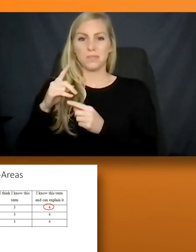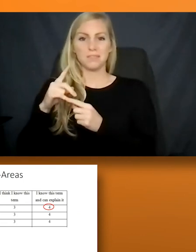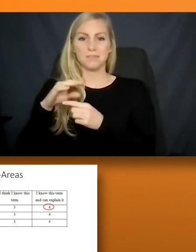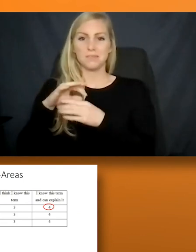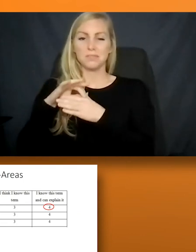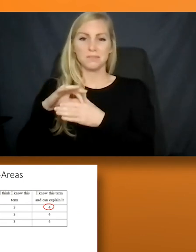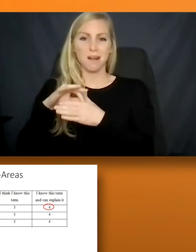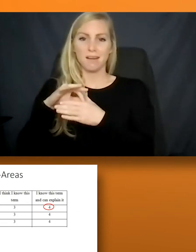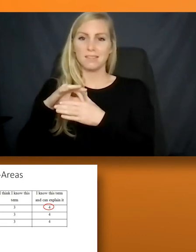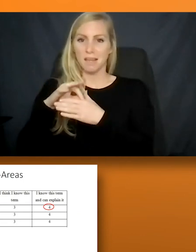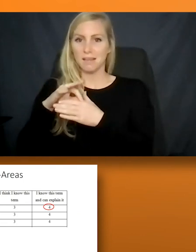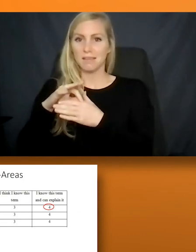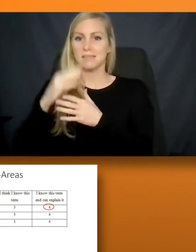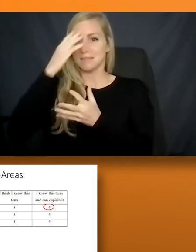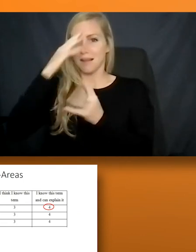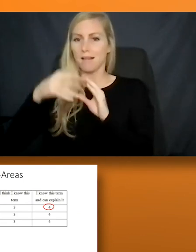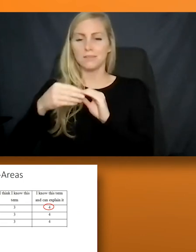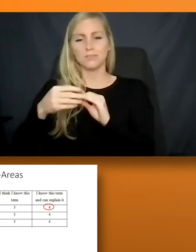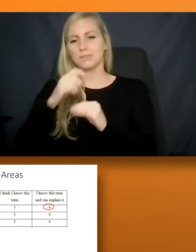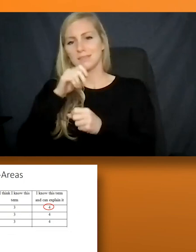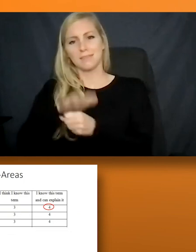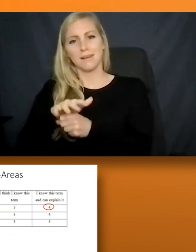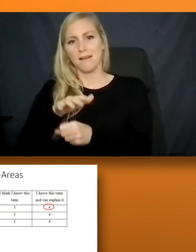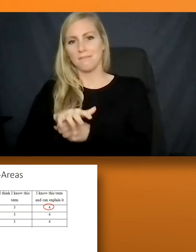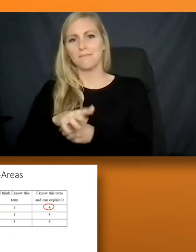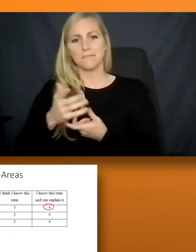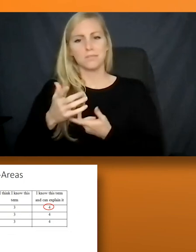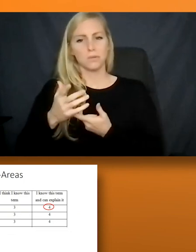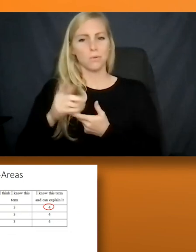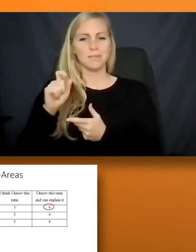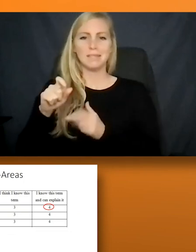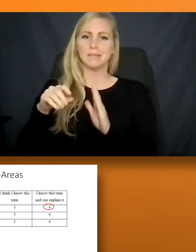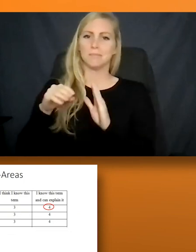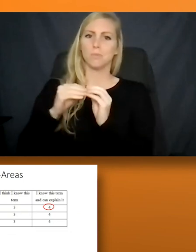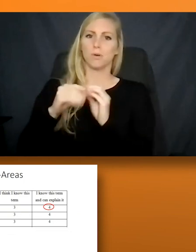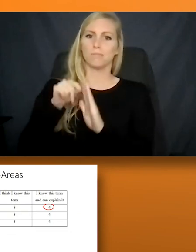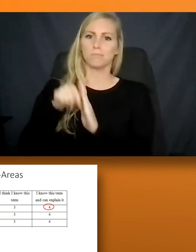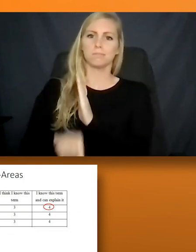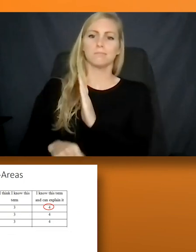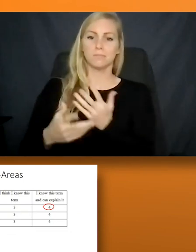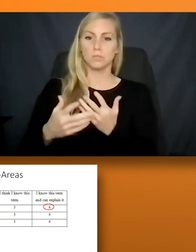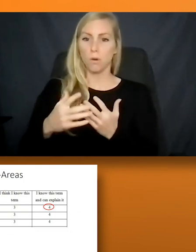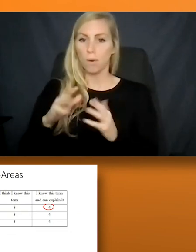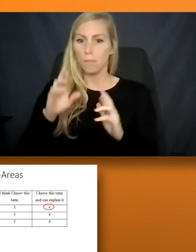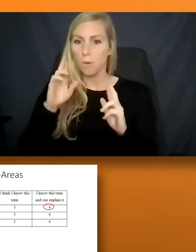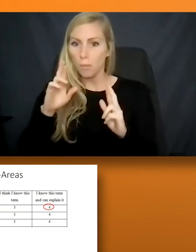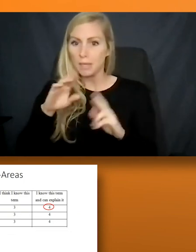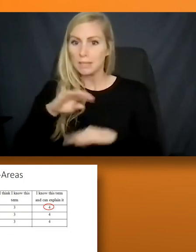that you need to use that text to learn from. Hopefully, that understands the--or answers the question.